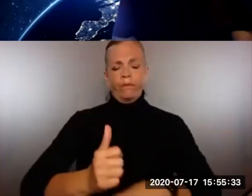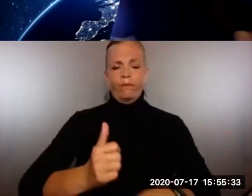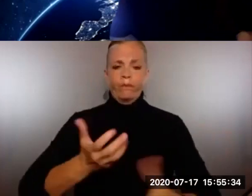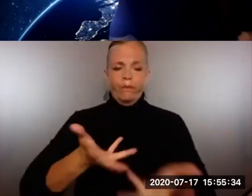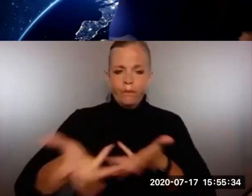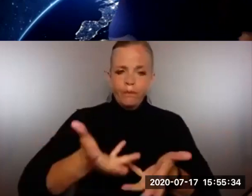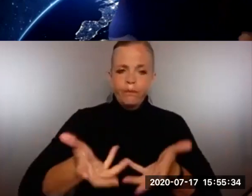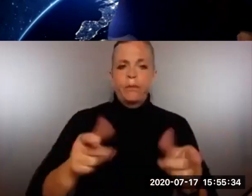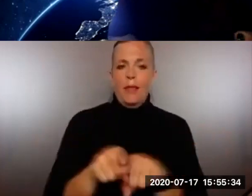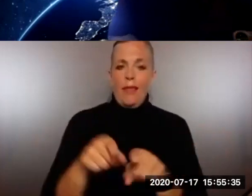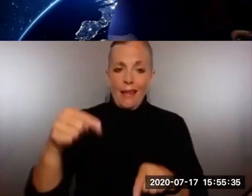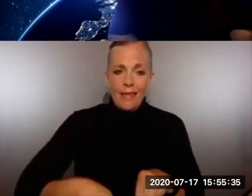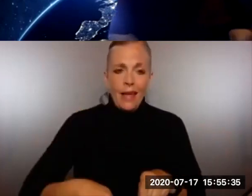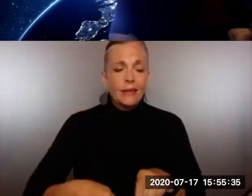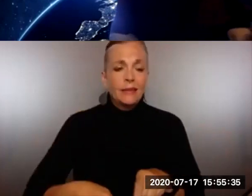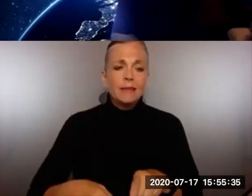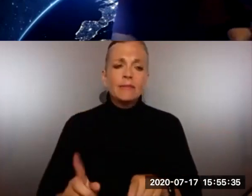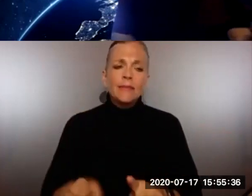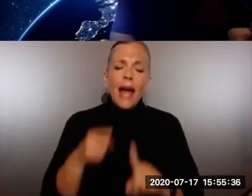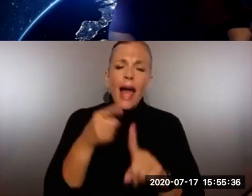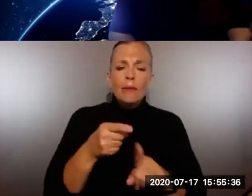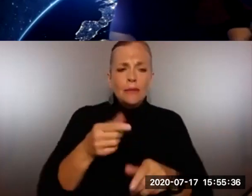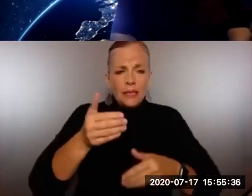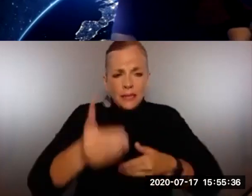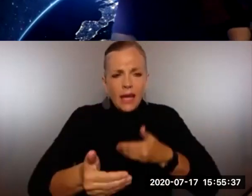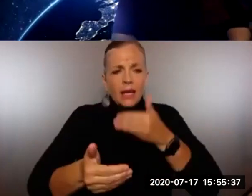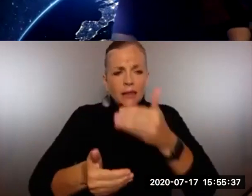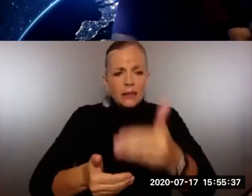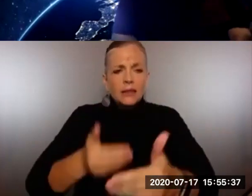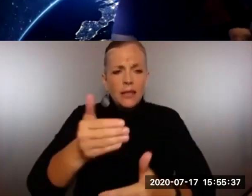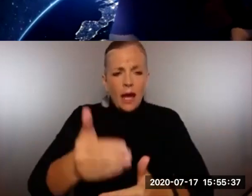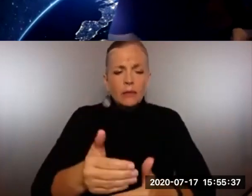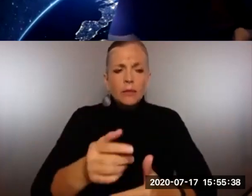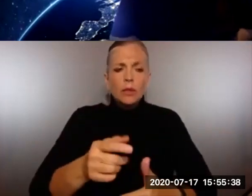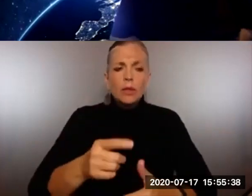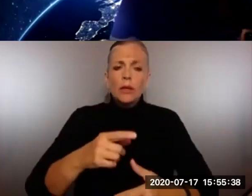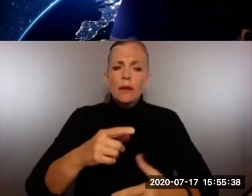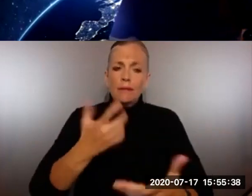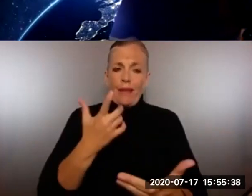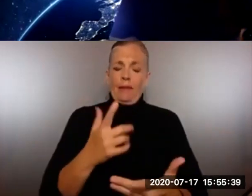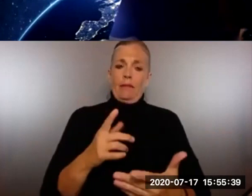are fundamental to all human and civil rights struggles.